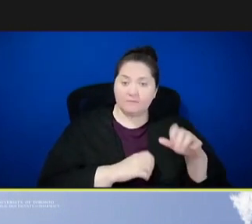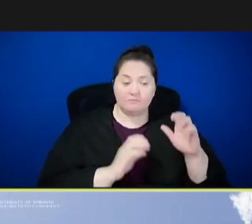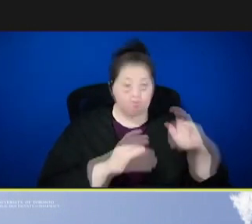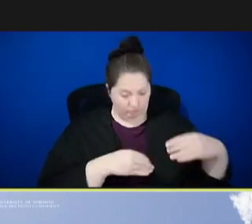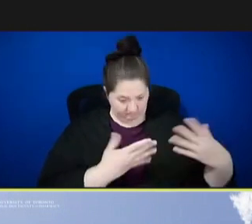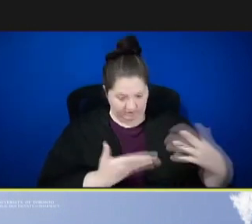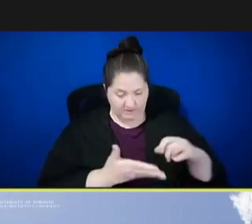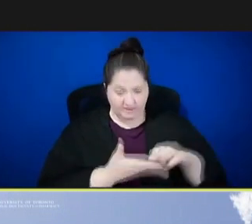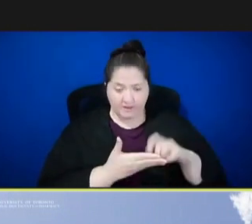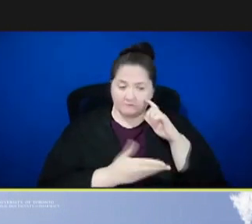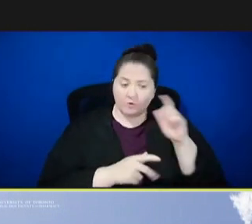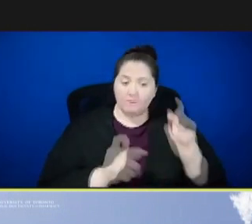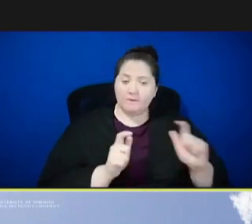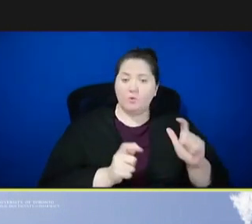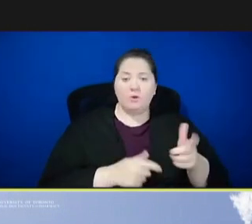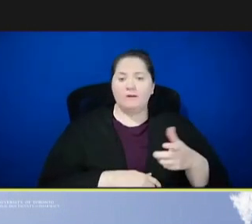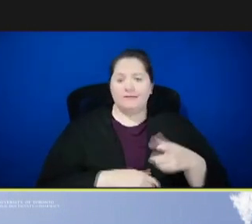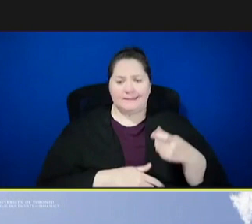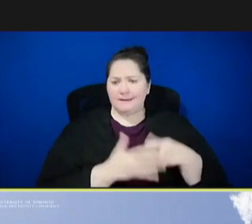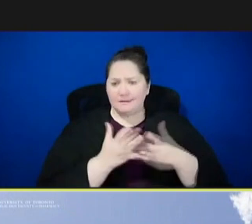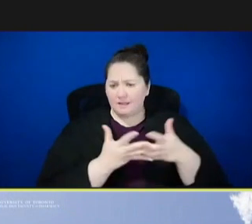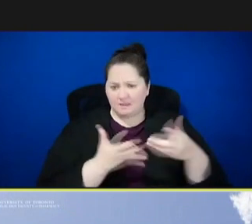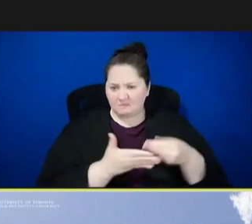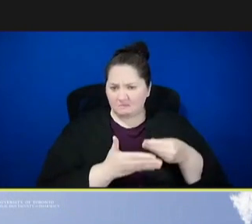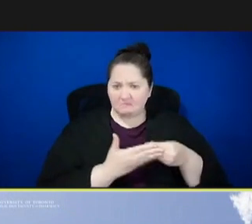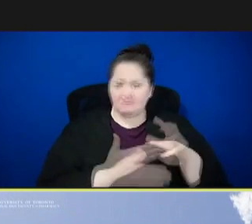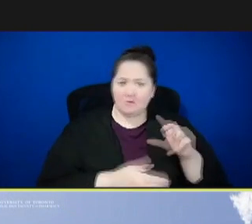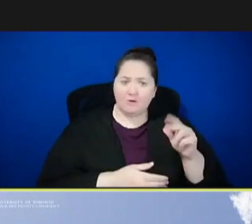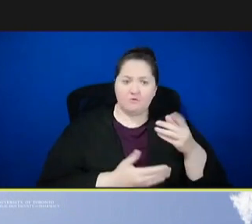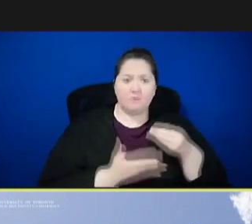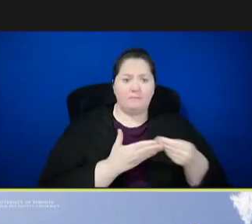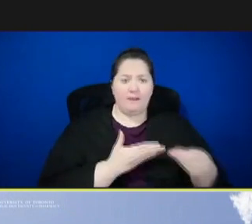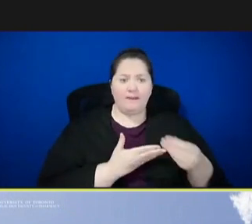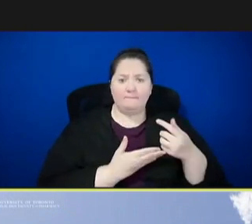for people doesn't really cost a lot of money if you buy a big tube because you get tons of